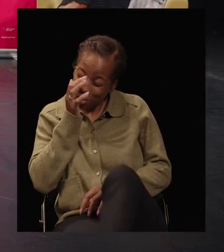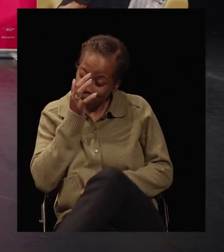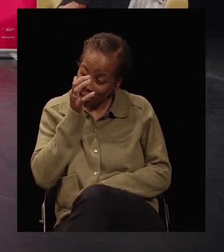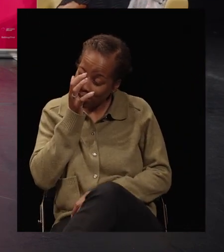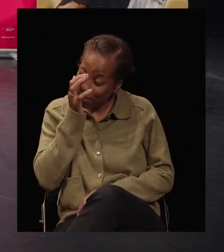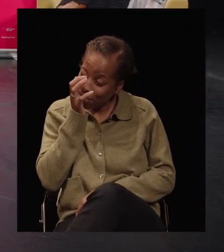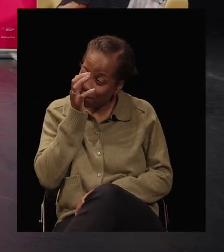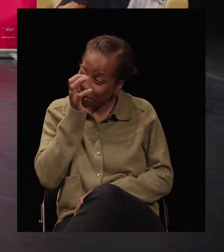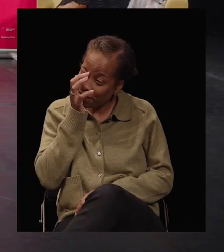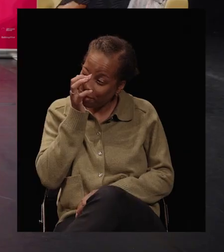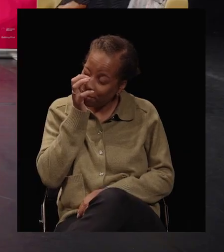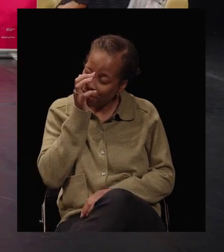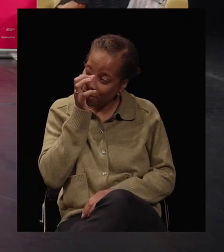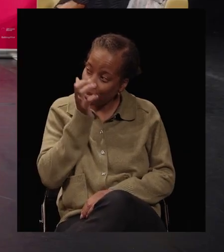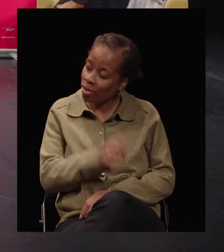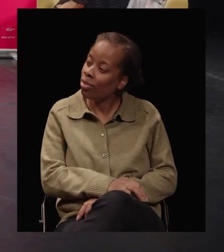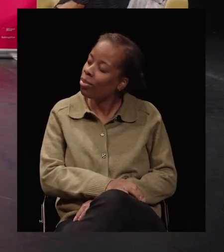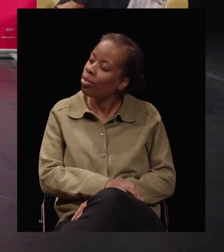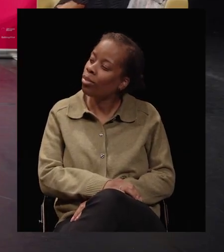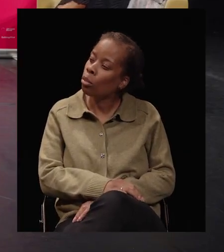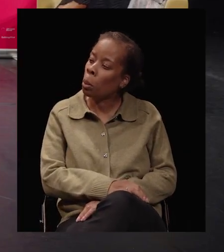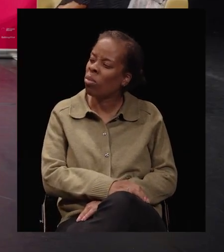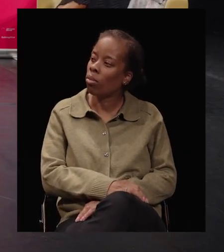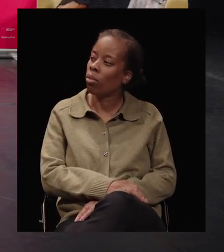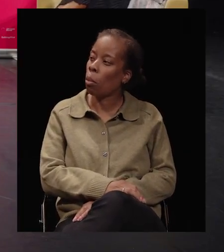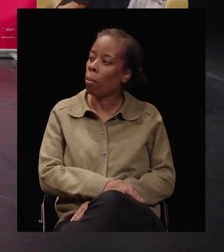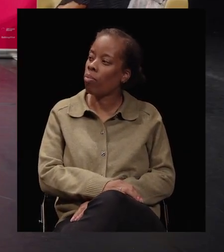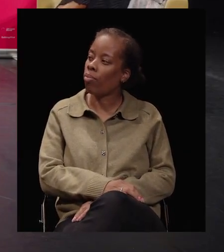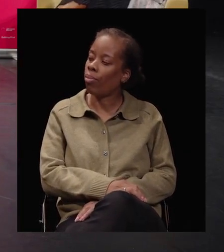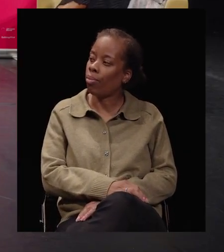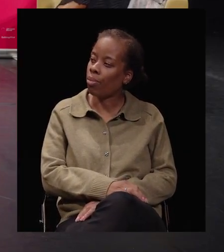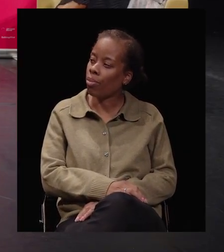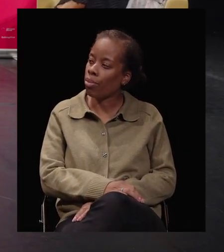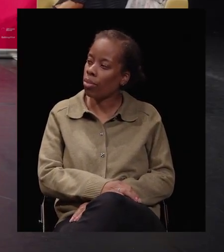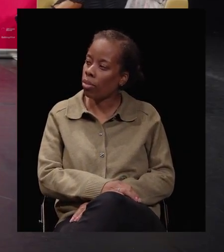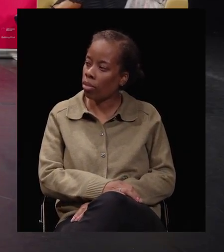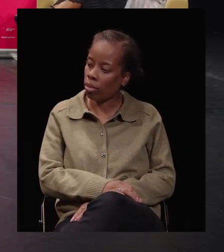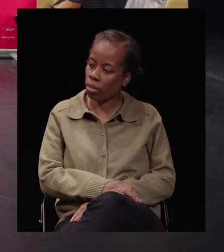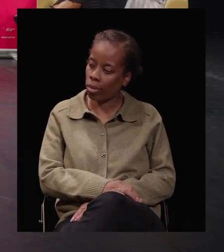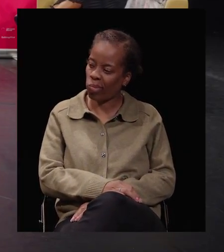from like, you know, 18 years plus or something. But I think for me, I feel,